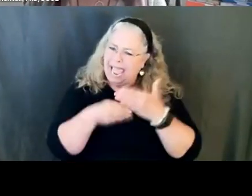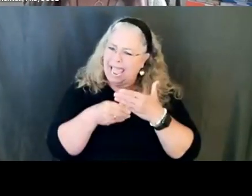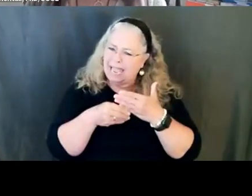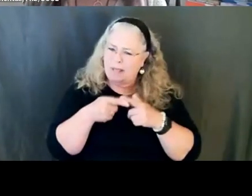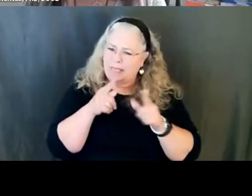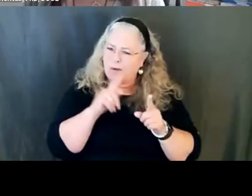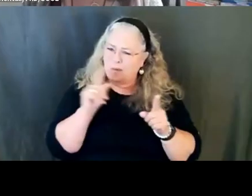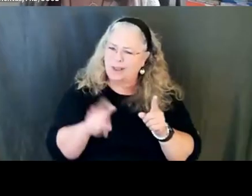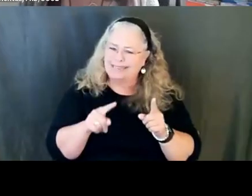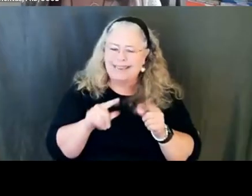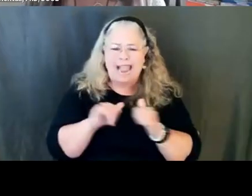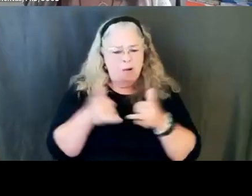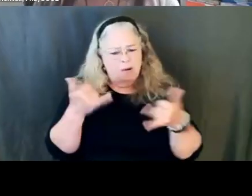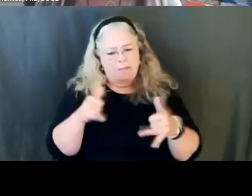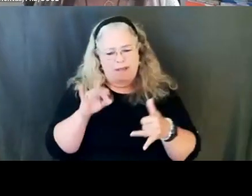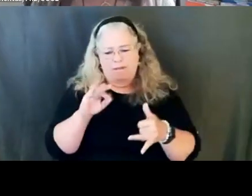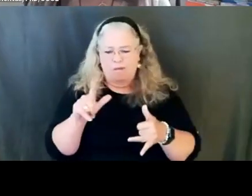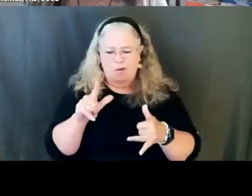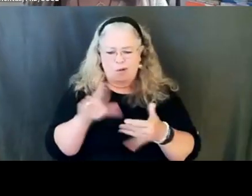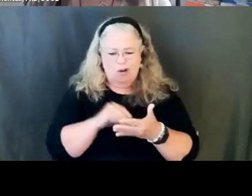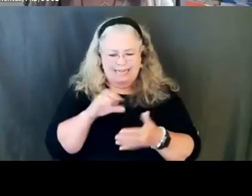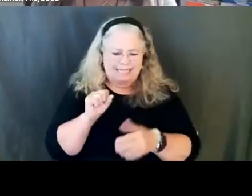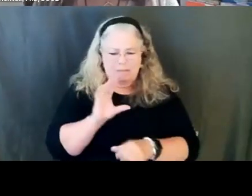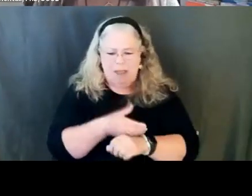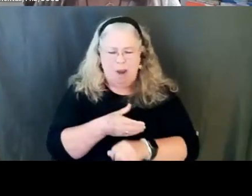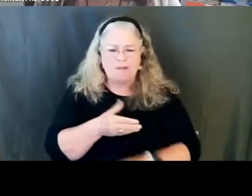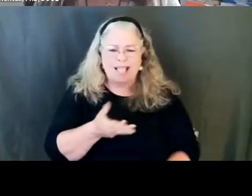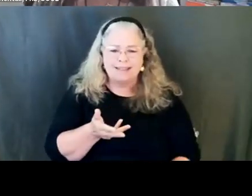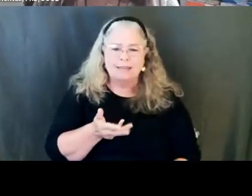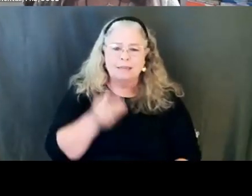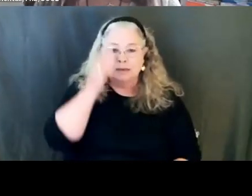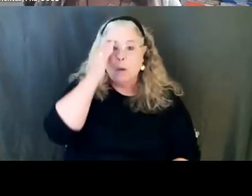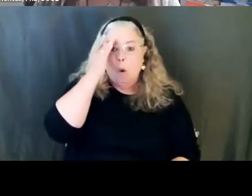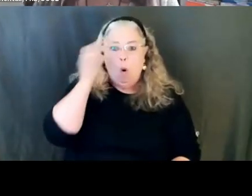about the how playful learning is powerful? Craig McKinley: Yeah definitely. I think that